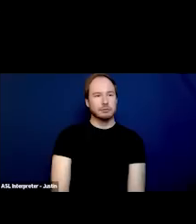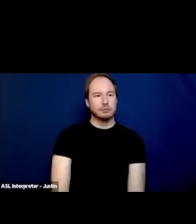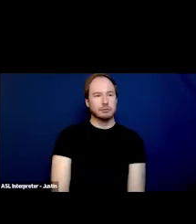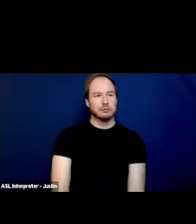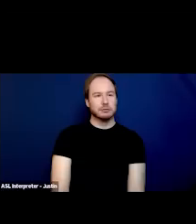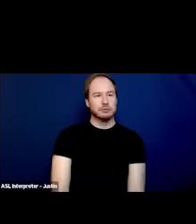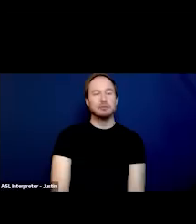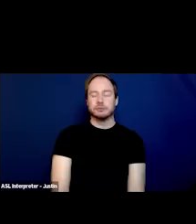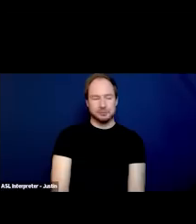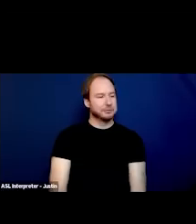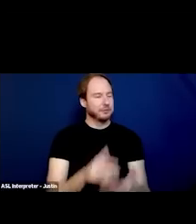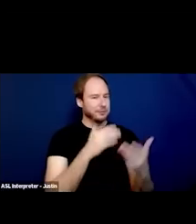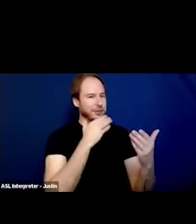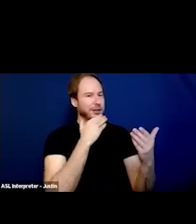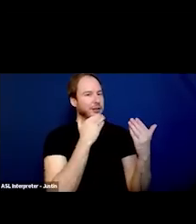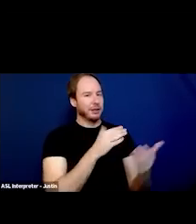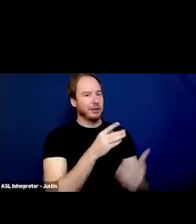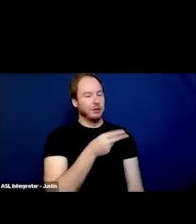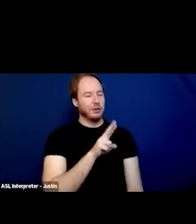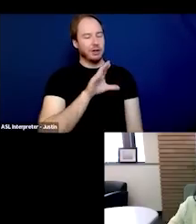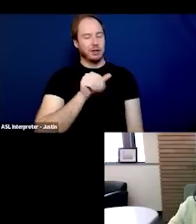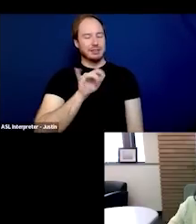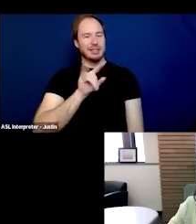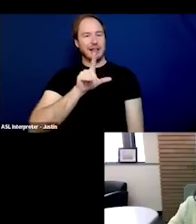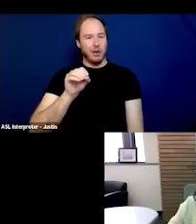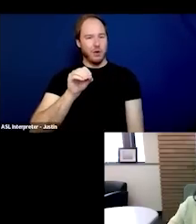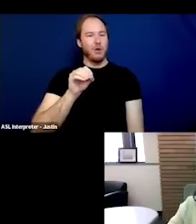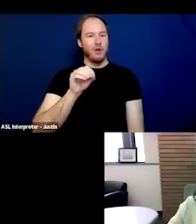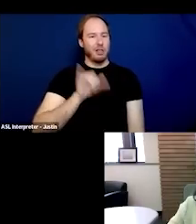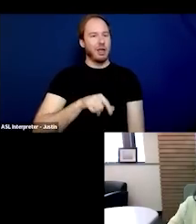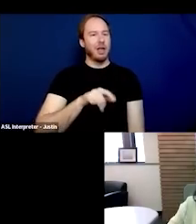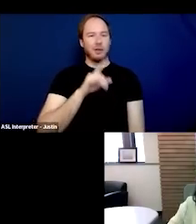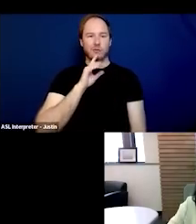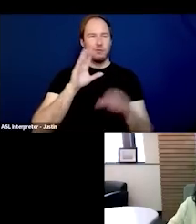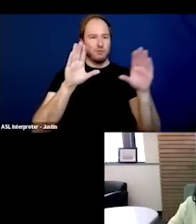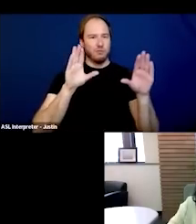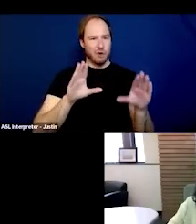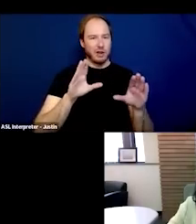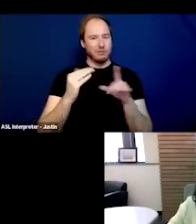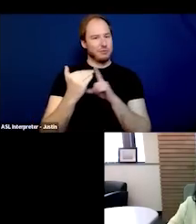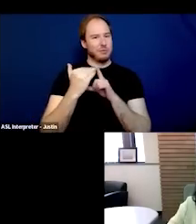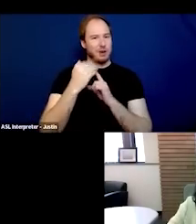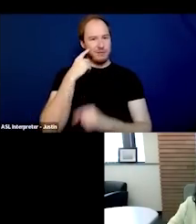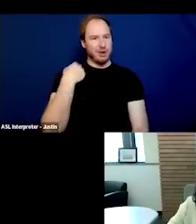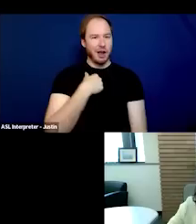Thank you so much. Dr Castillo. That was wonderful reminders, new information,